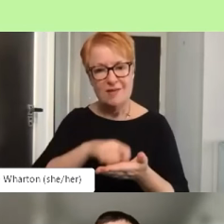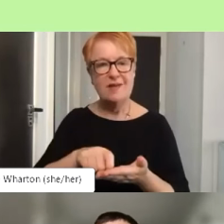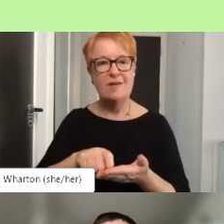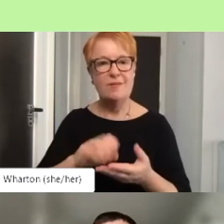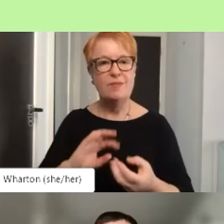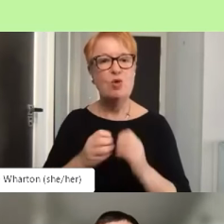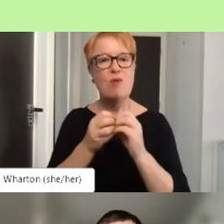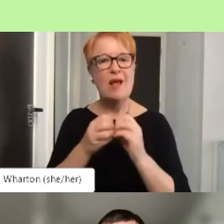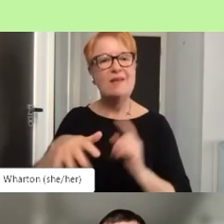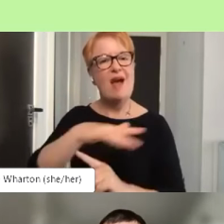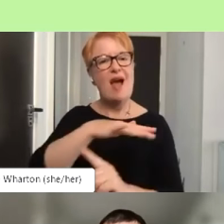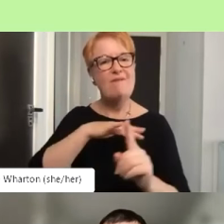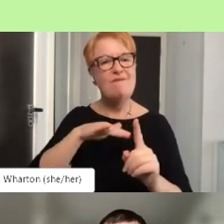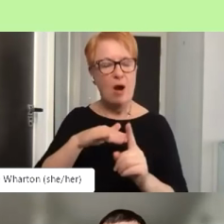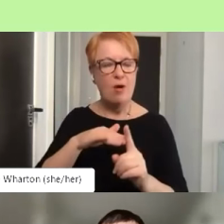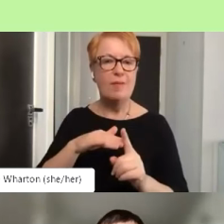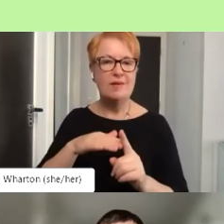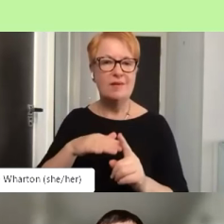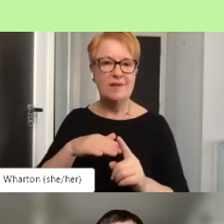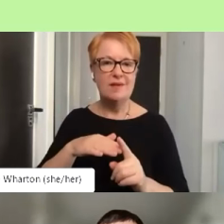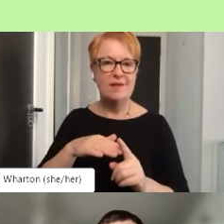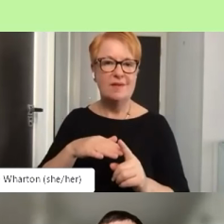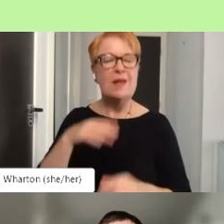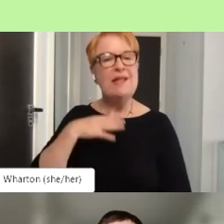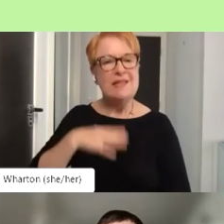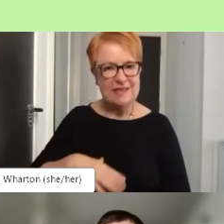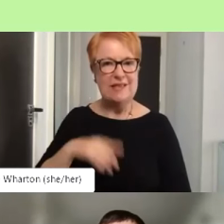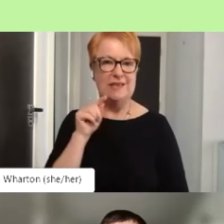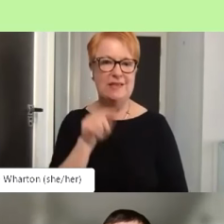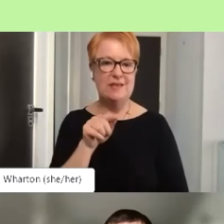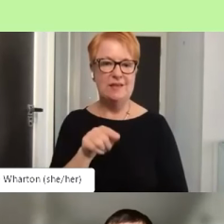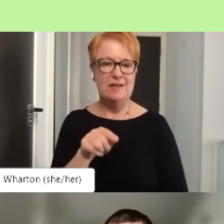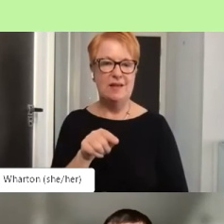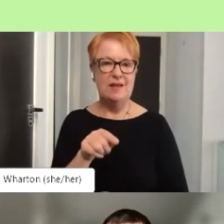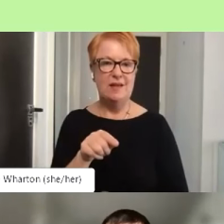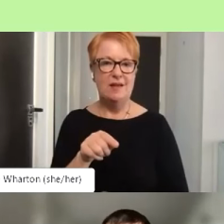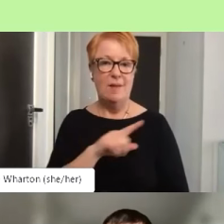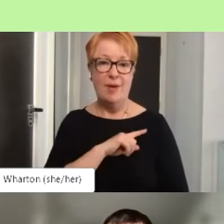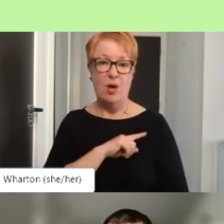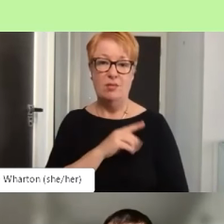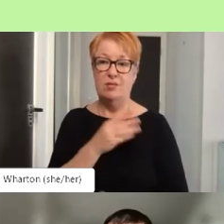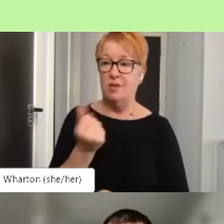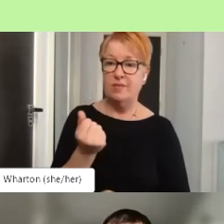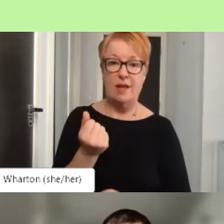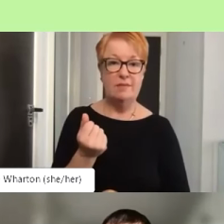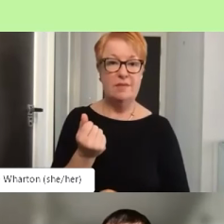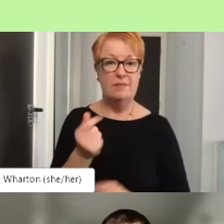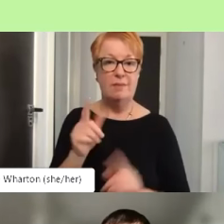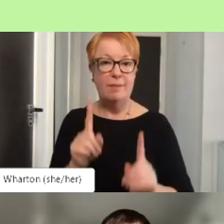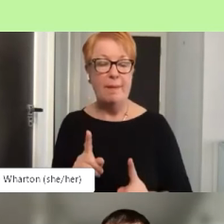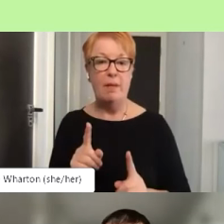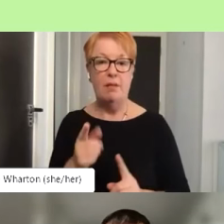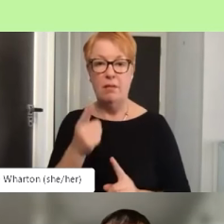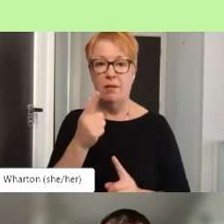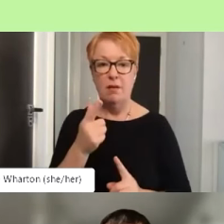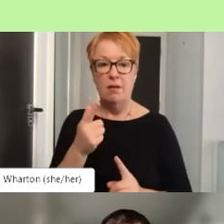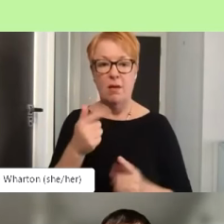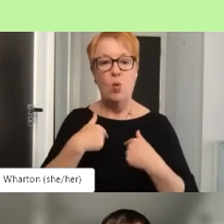These are usually requirements that are put ahead before any action can be taken,